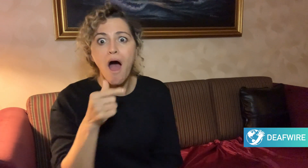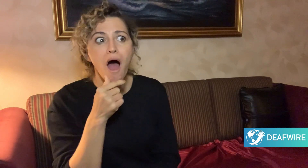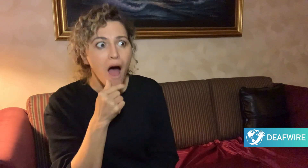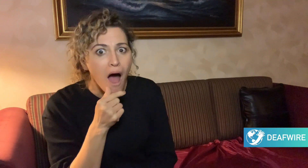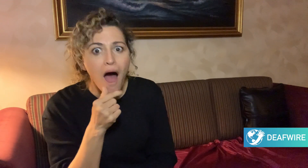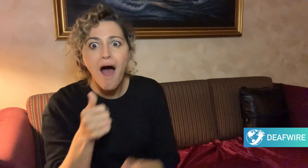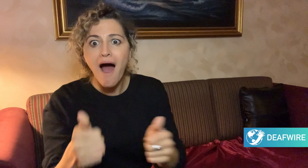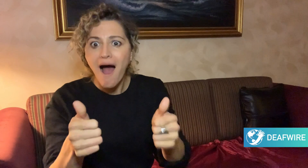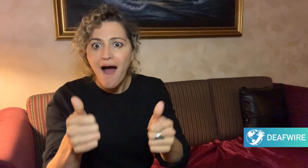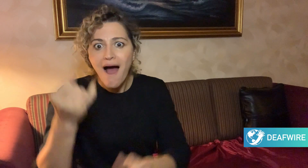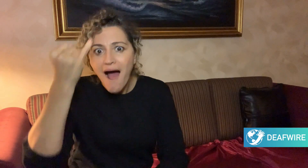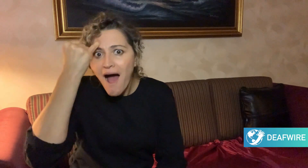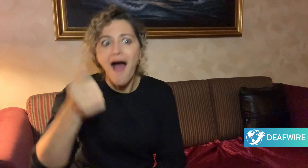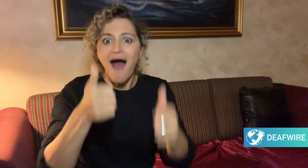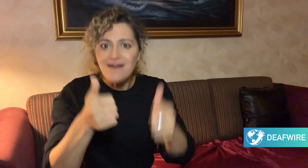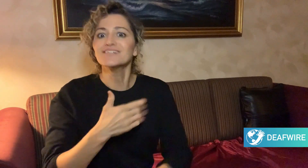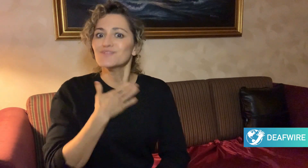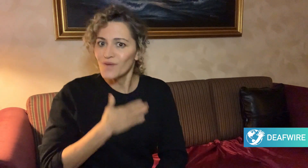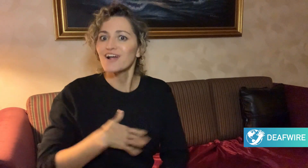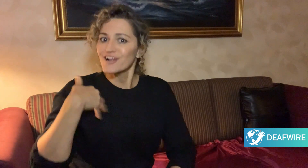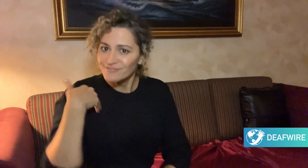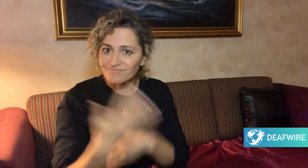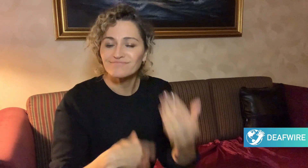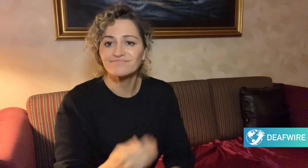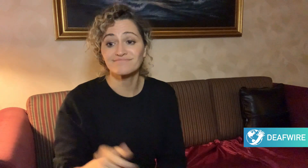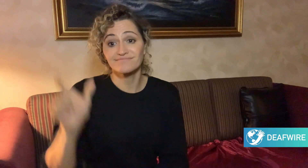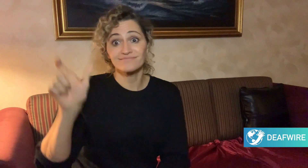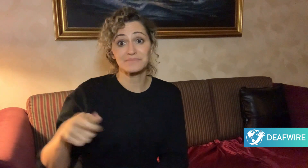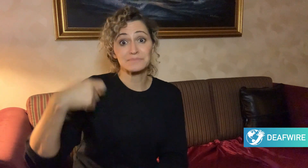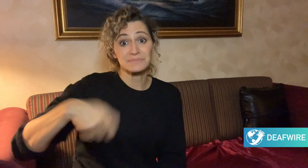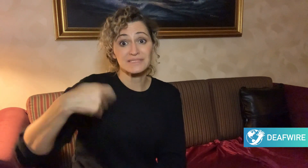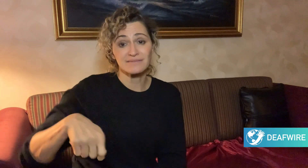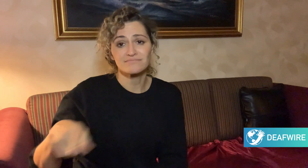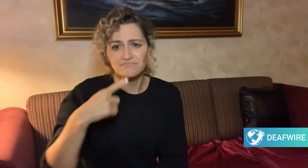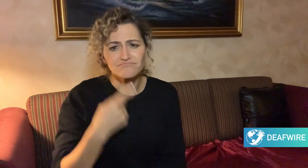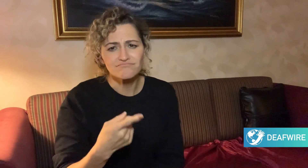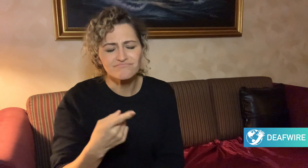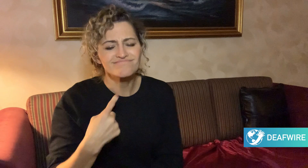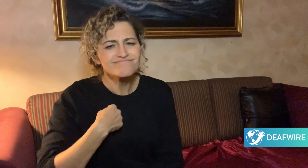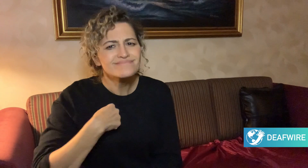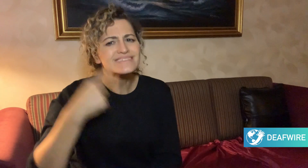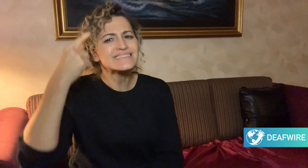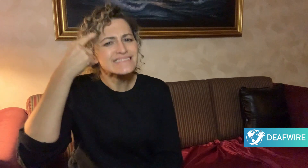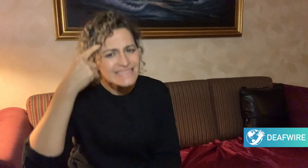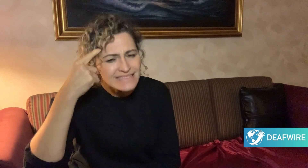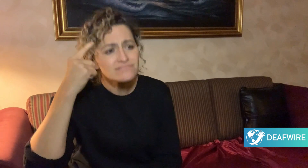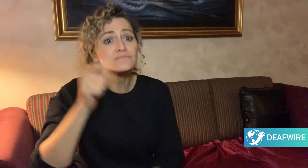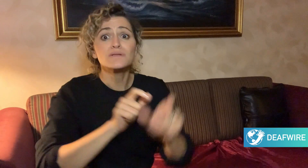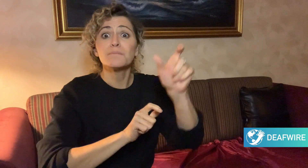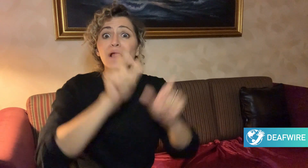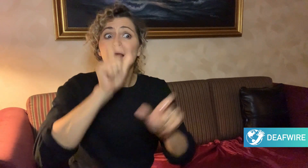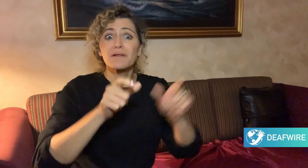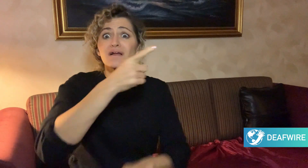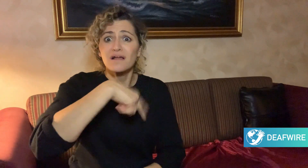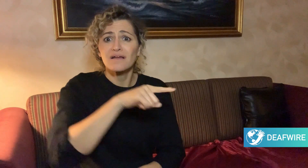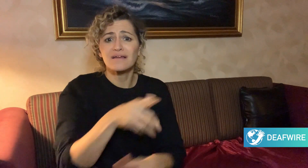"I think once people get over the initial shyness